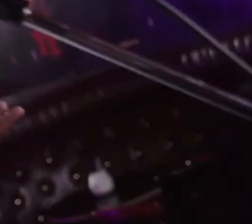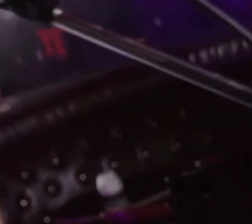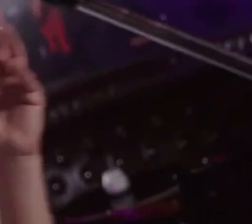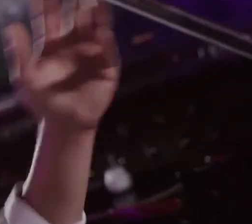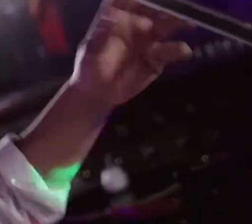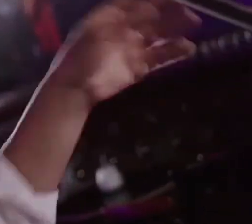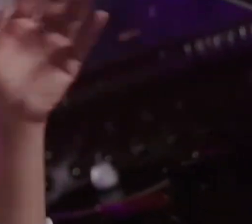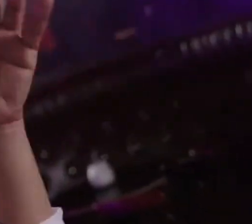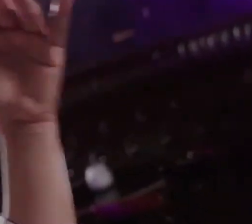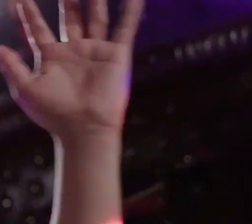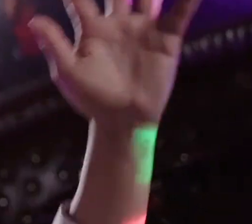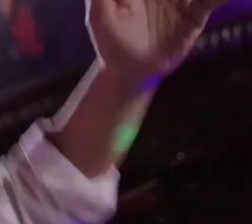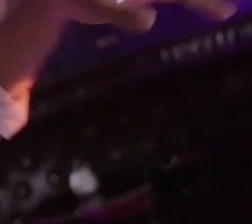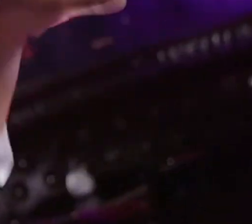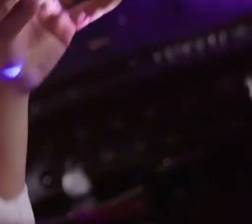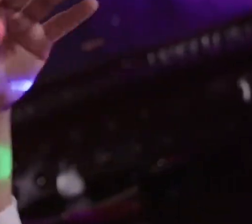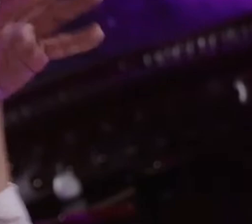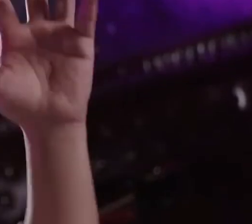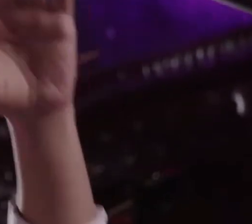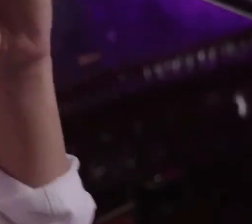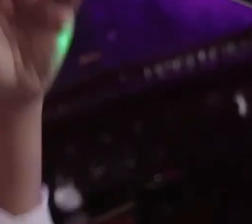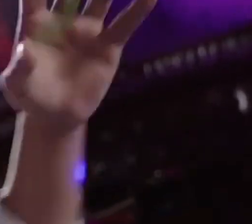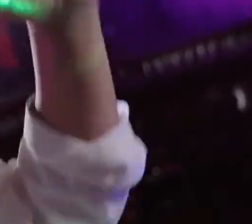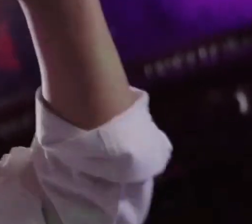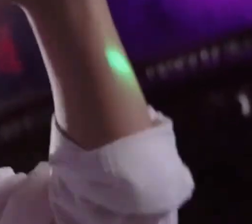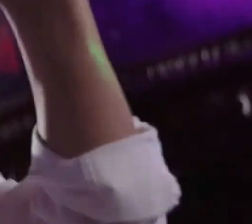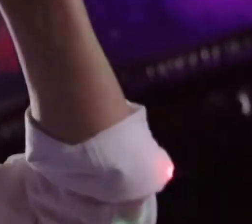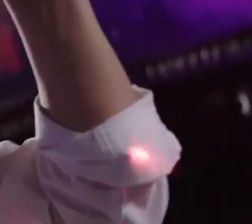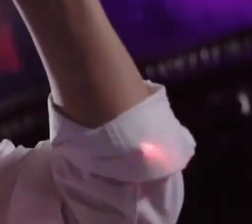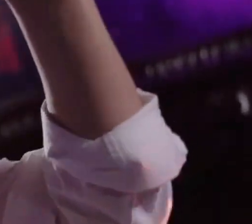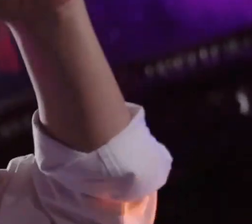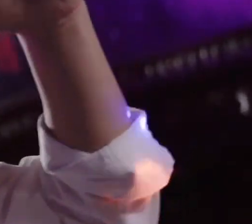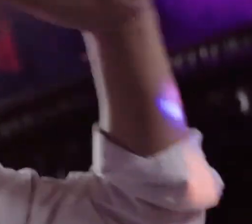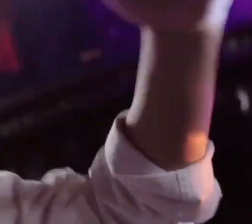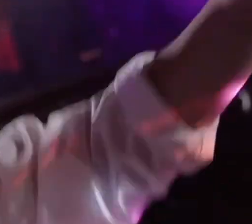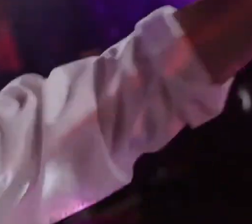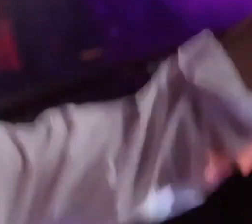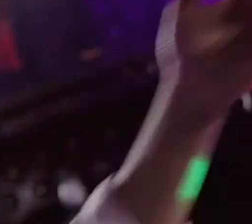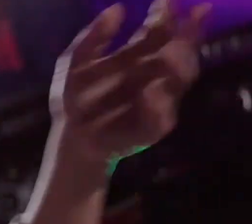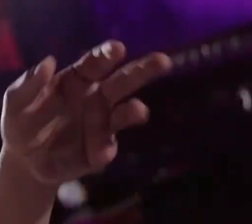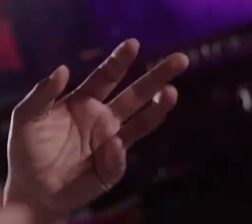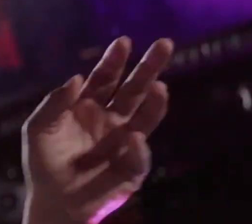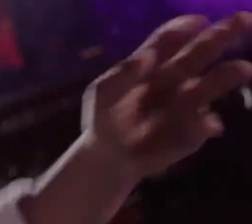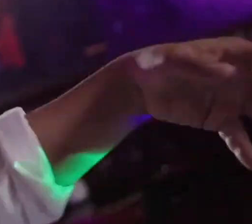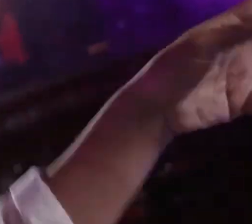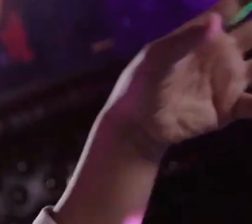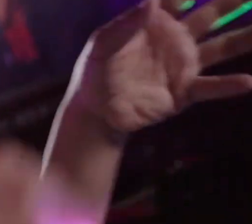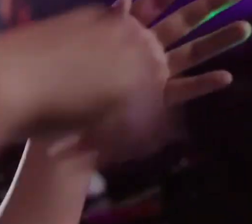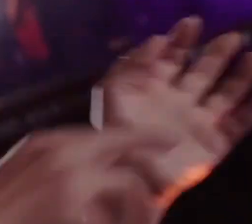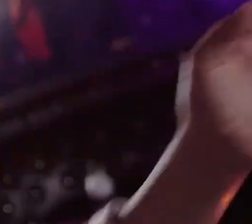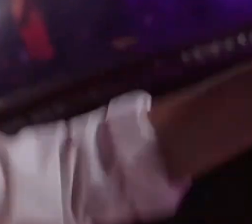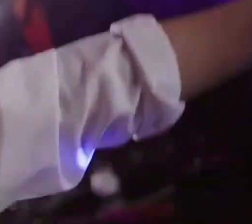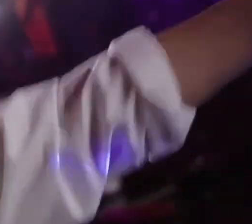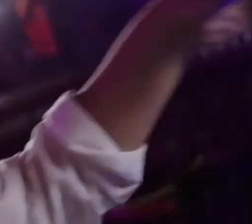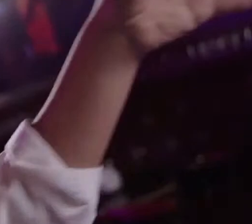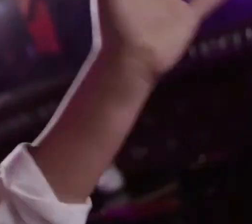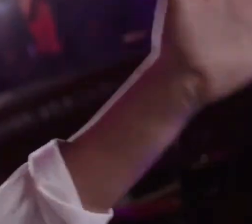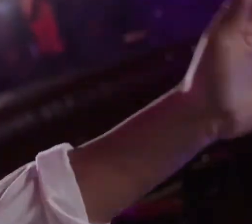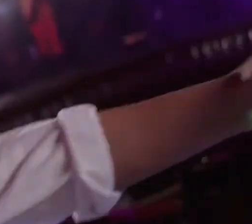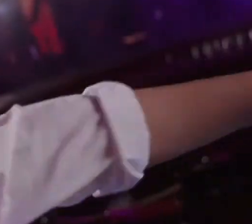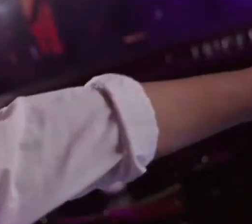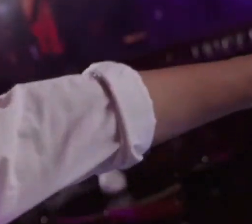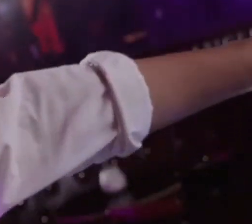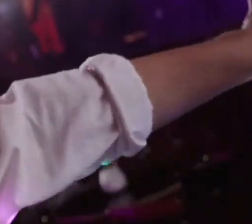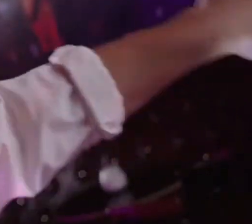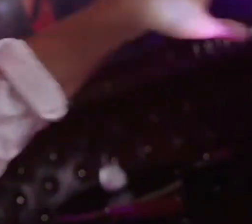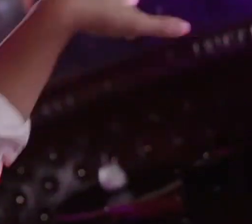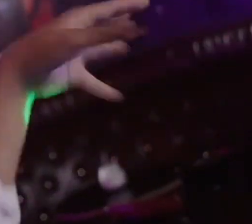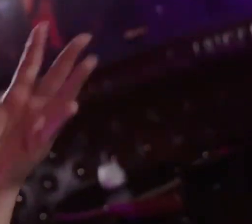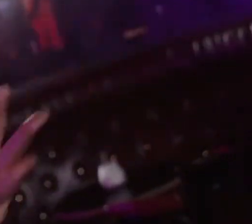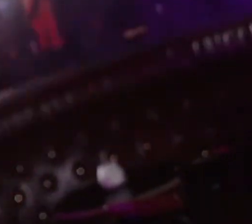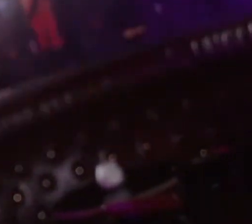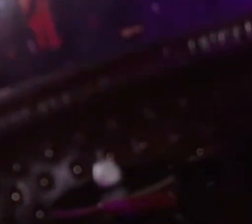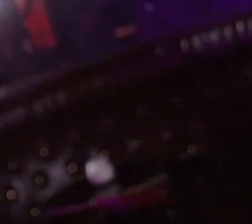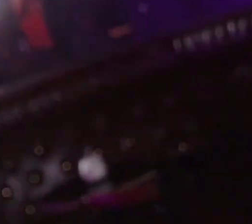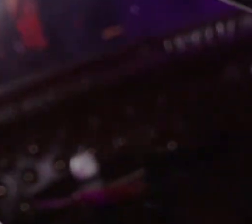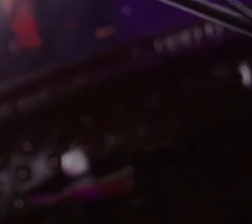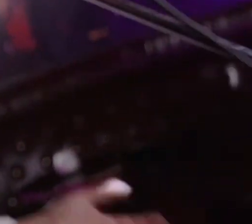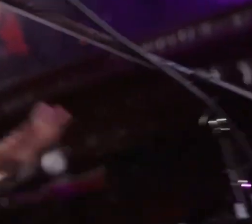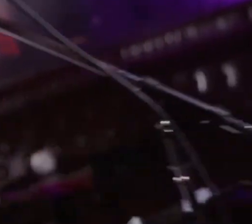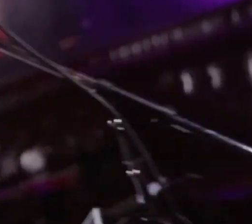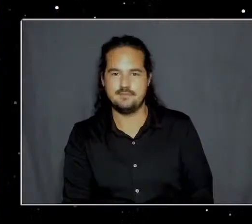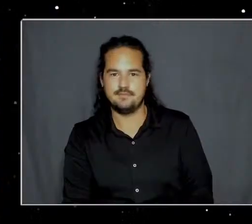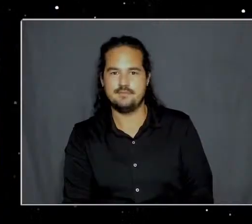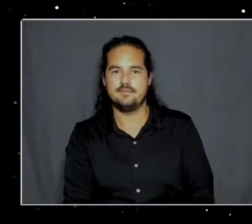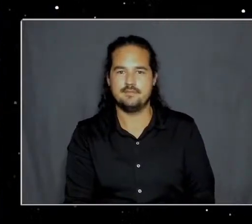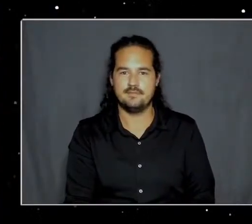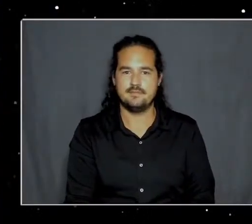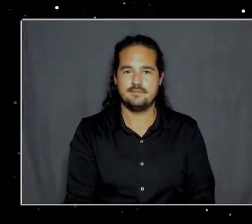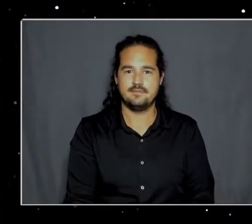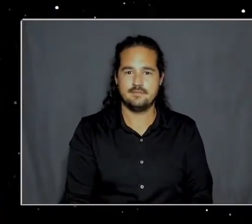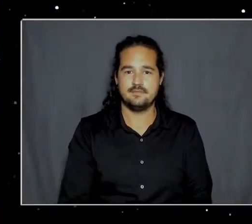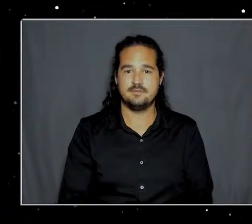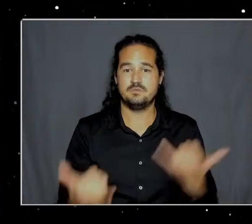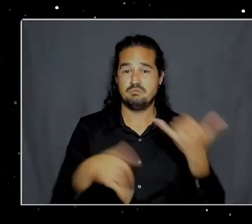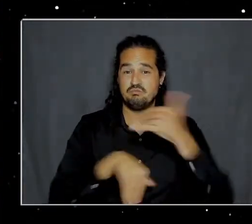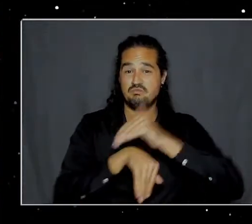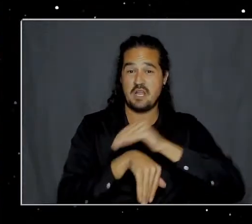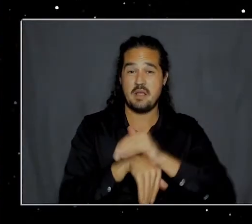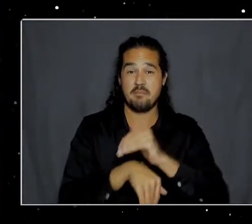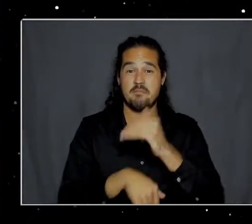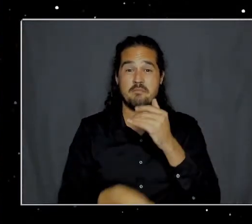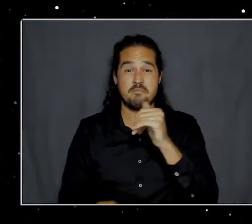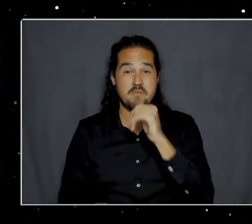PERFORMANCE - "I FOUND OUT"]